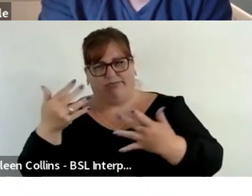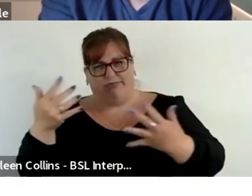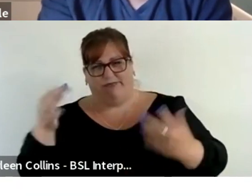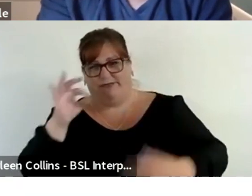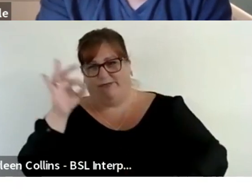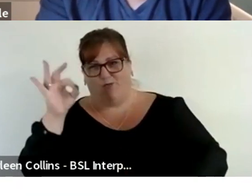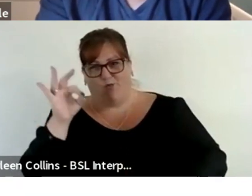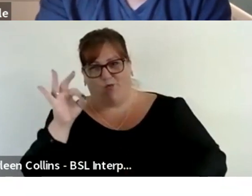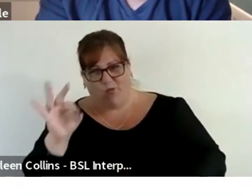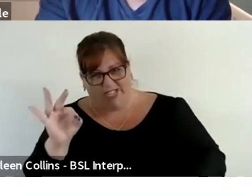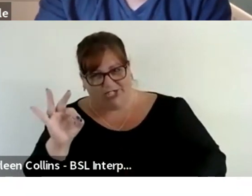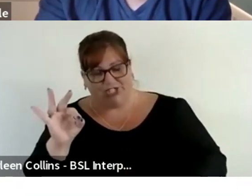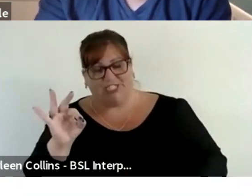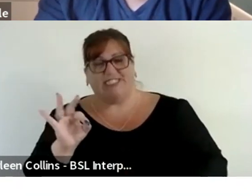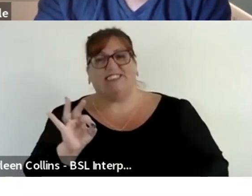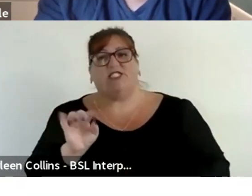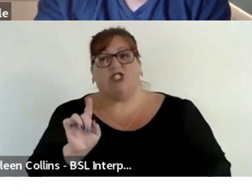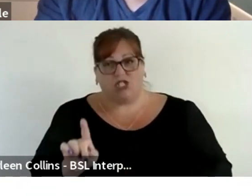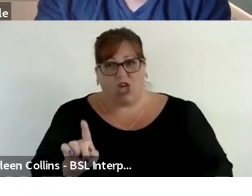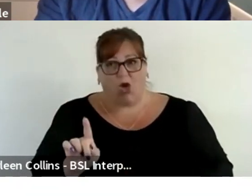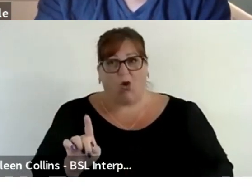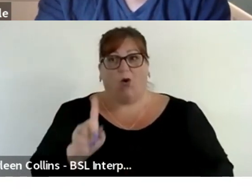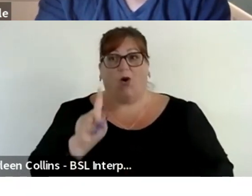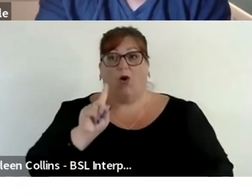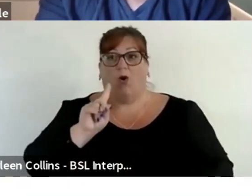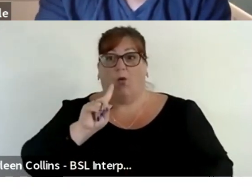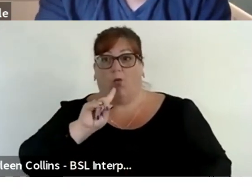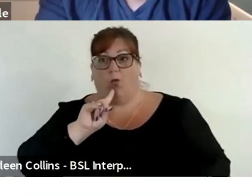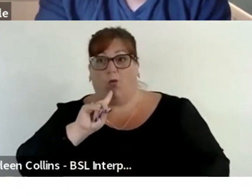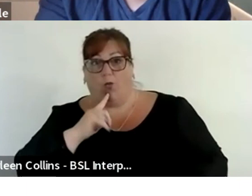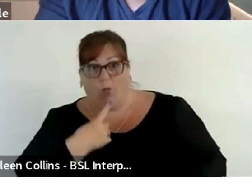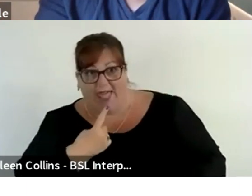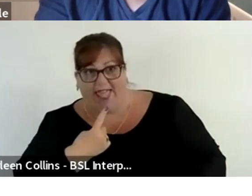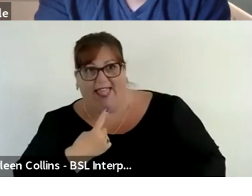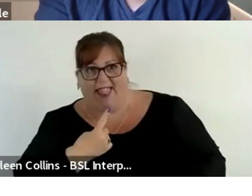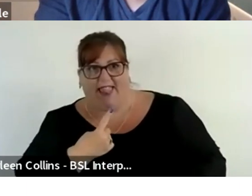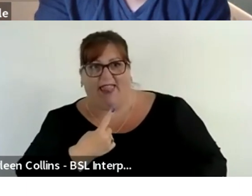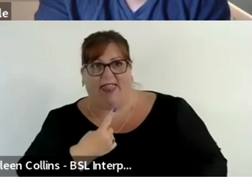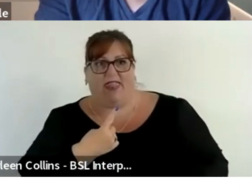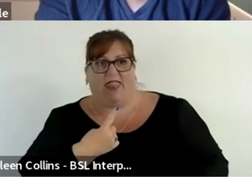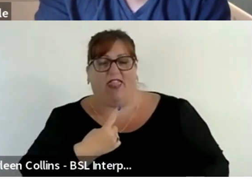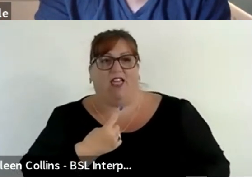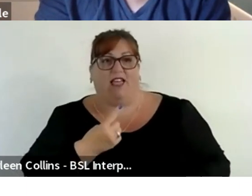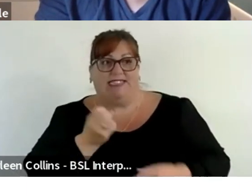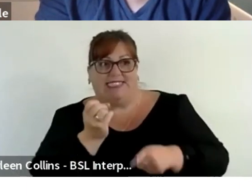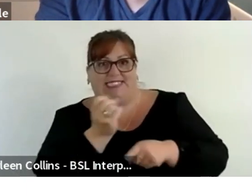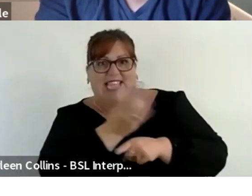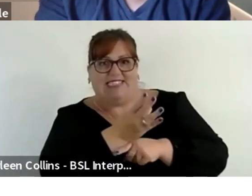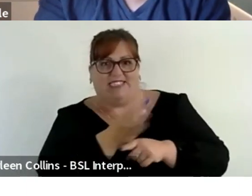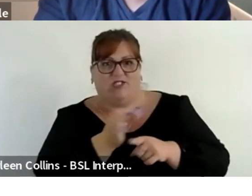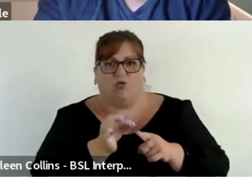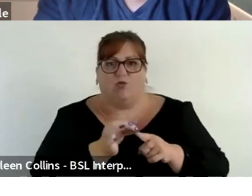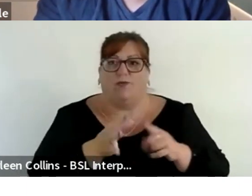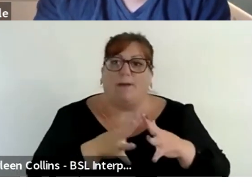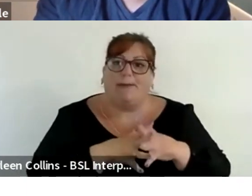We will take all the questions and send them to PwC and get the answers